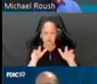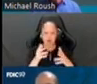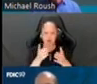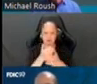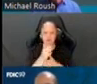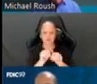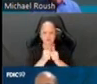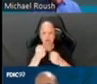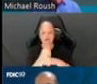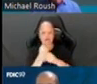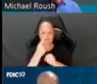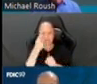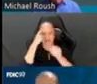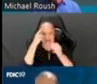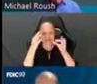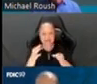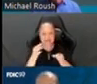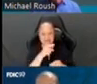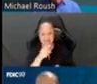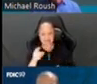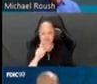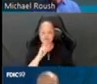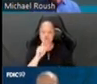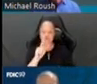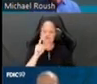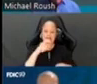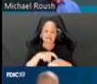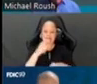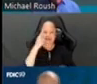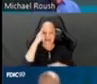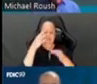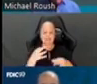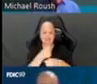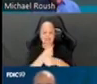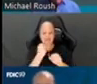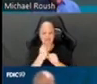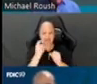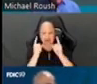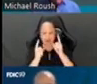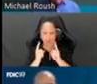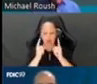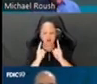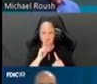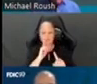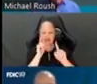decisions. There's real time decision making that you need with one-on-one answering the